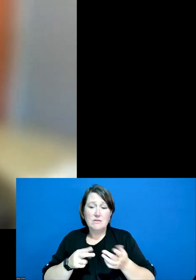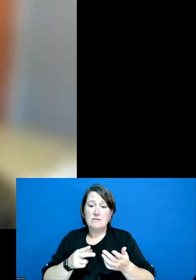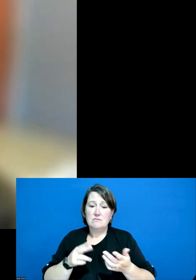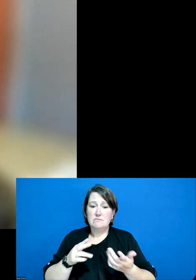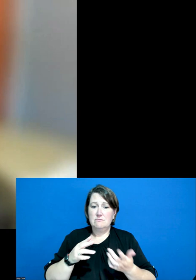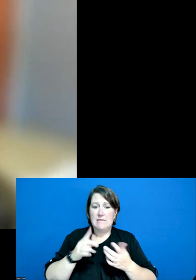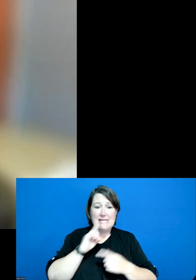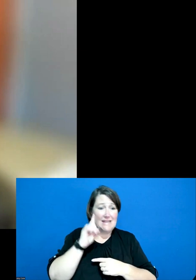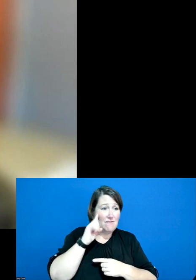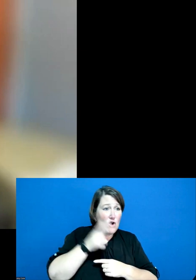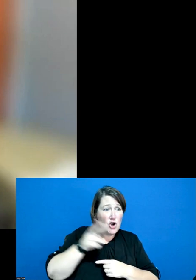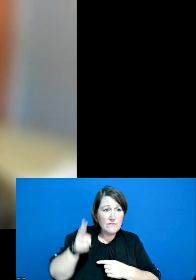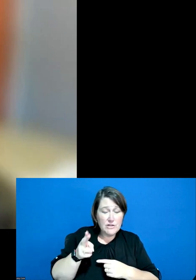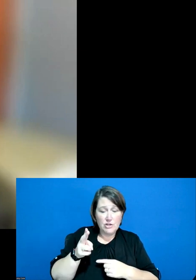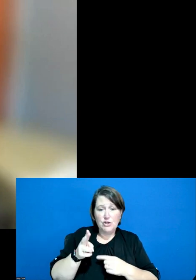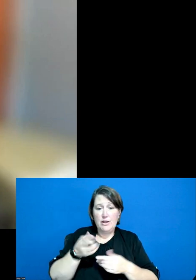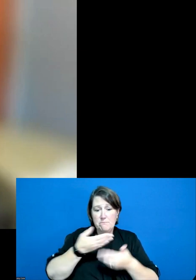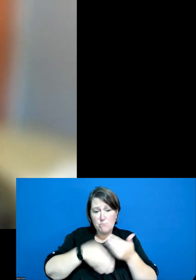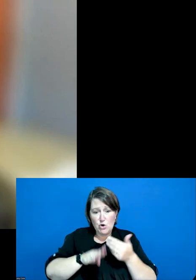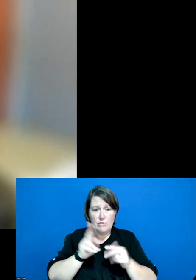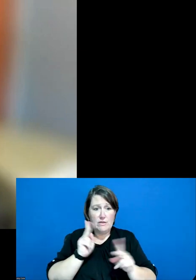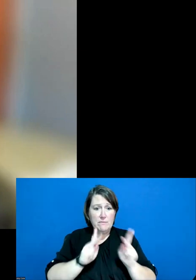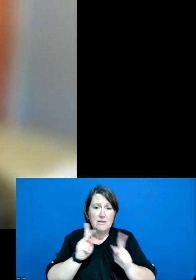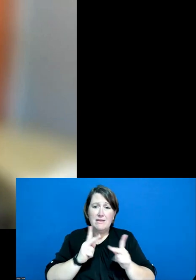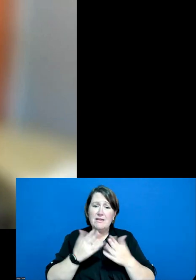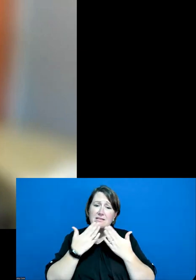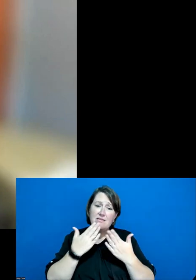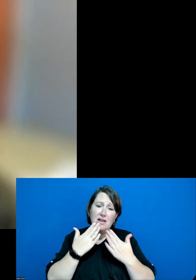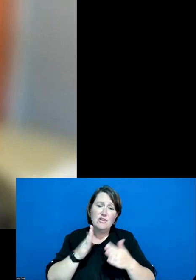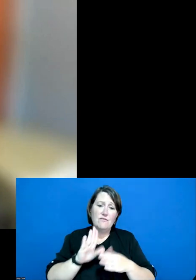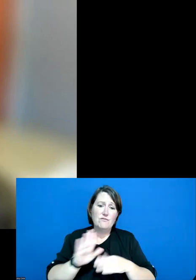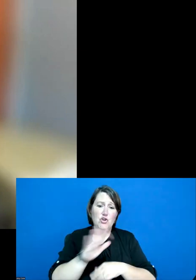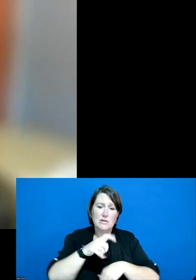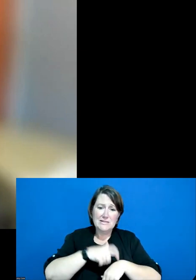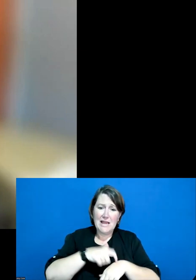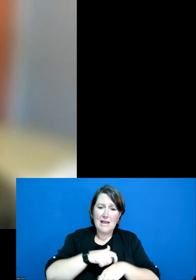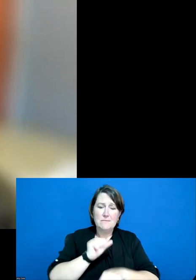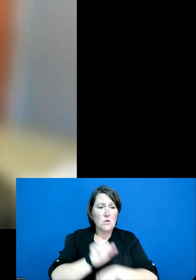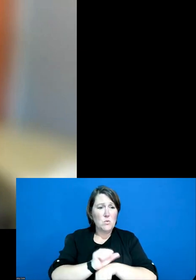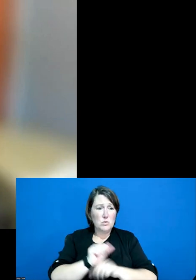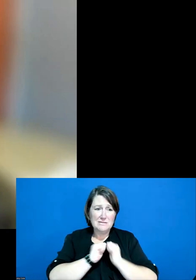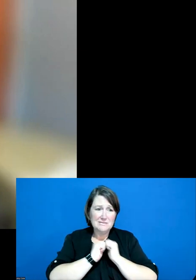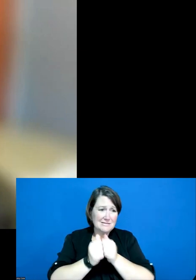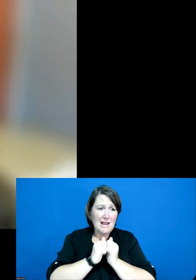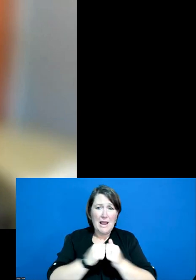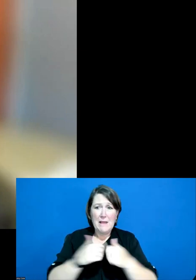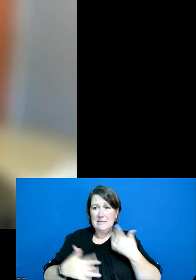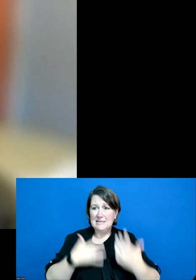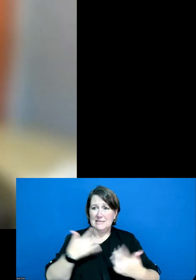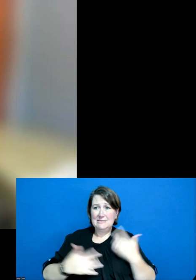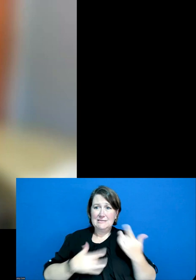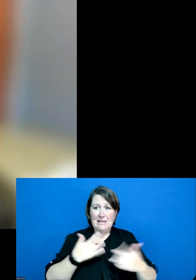So thank you again for your time and let's work together, and I'm excited to see what kind of